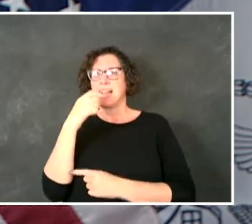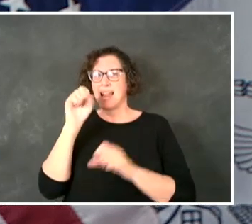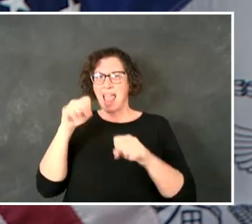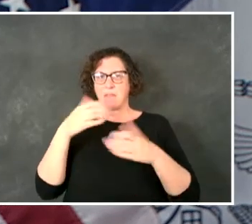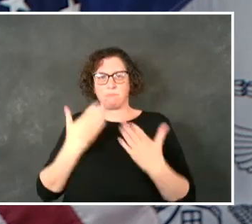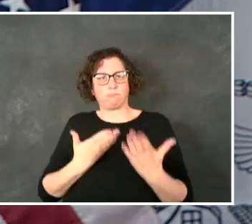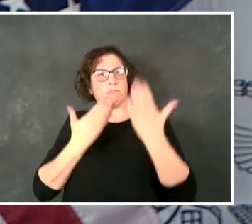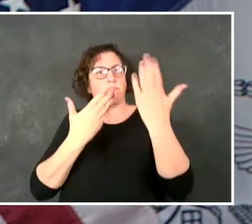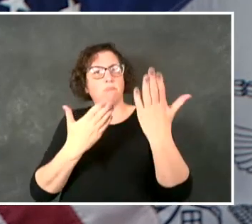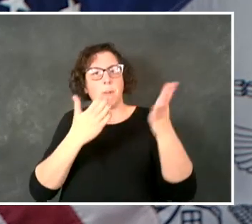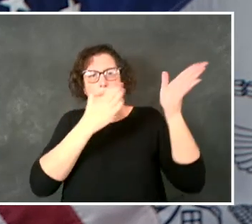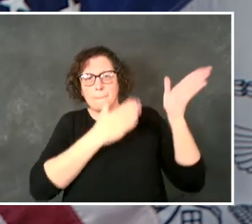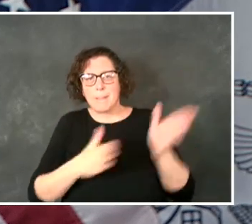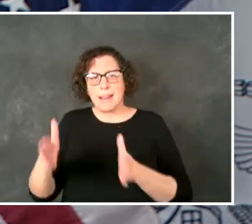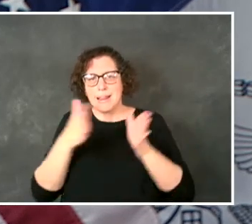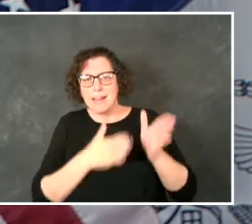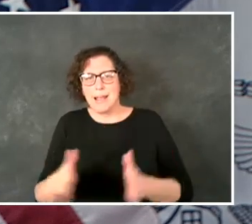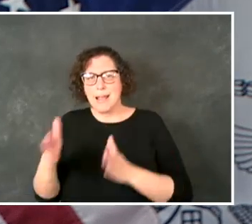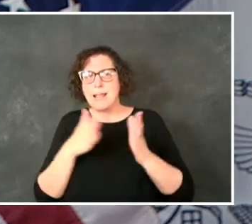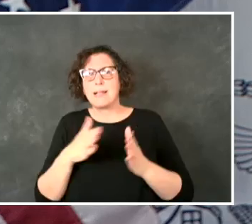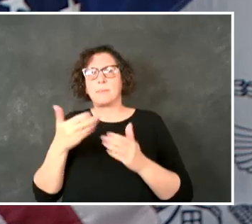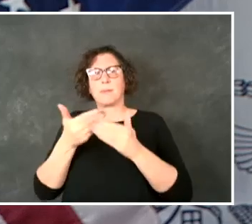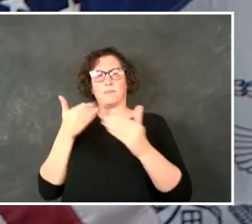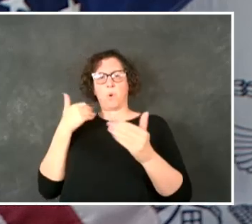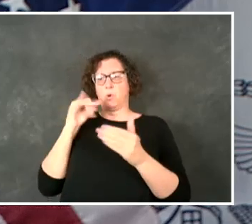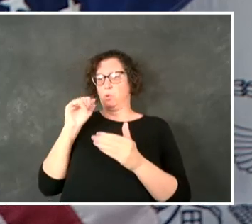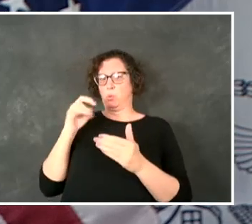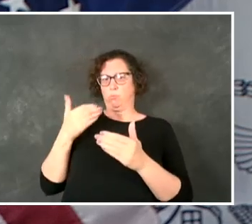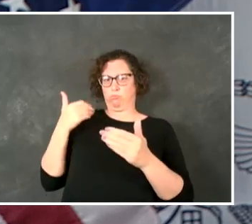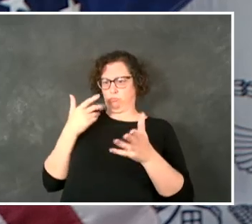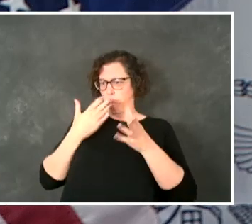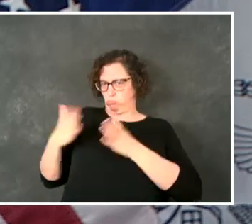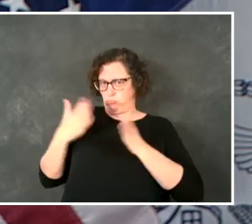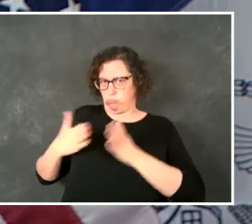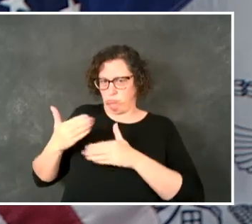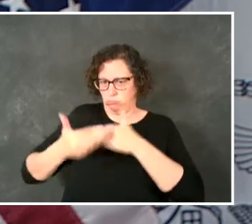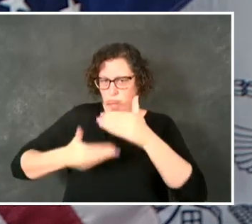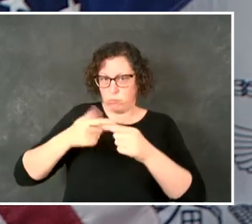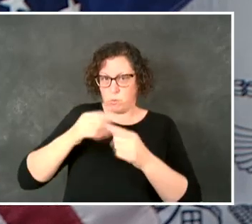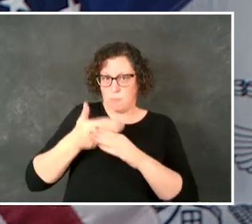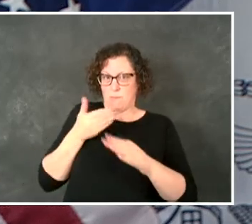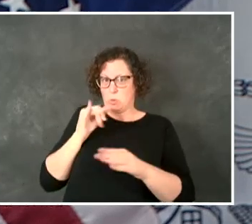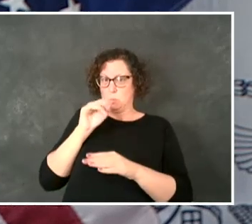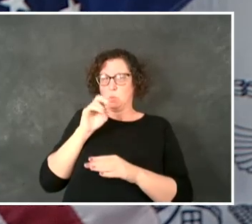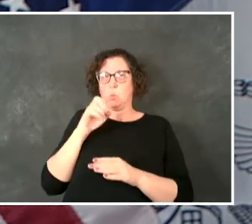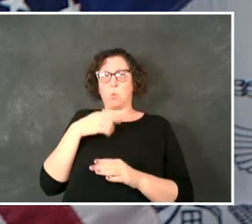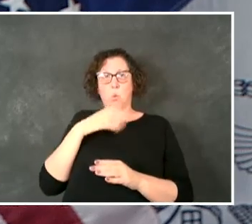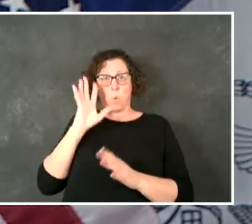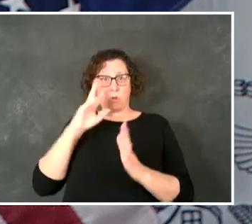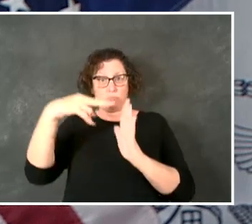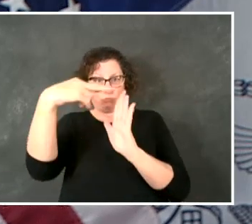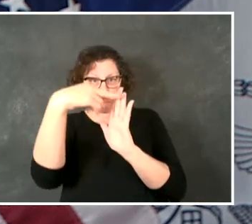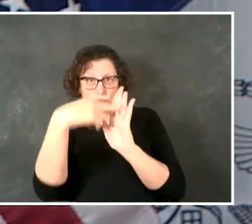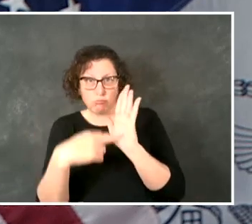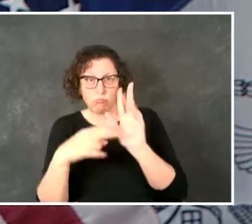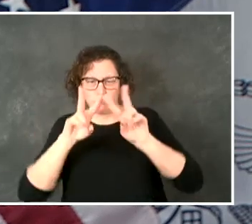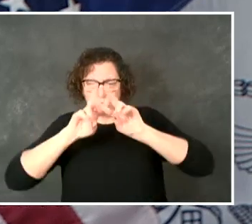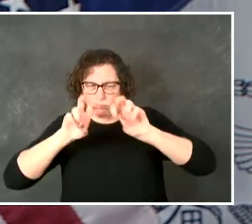YOU CAMPAIGNED ON A PLATFORM TO ADDRESS INEQUALITIES, ARE YOU USING THE COMMITTEE TASK FORCES TO MAKE UP WHAT YOU HAVEN'T